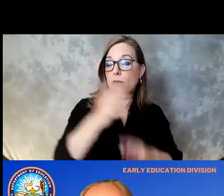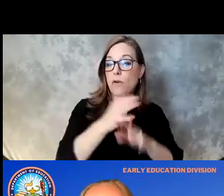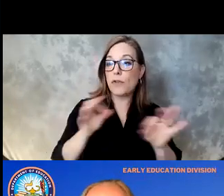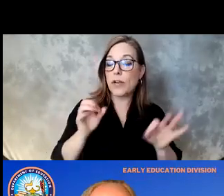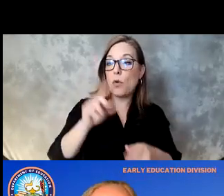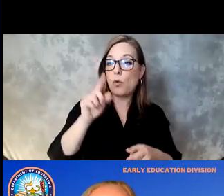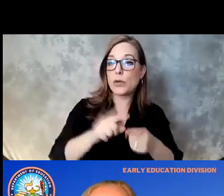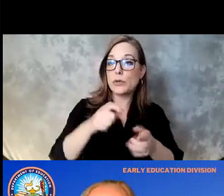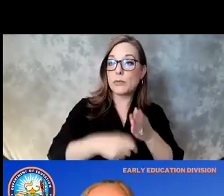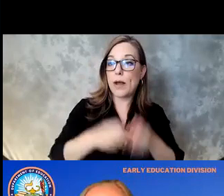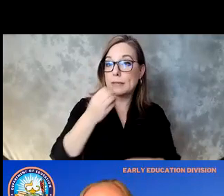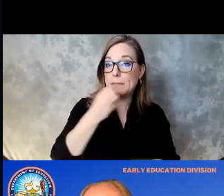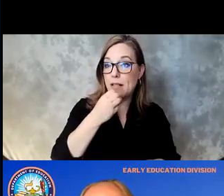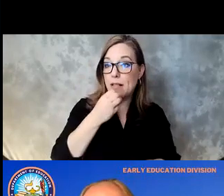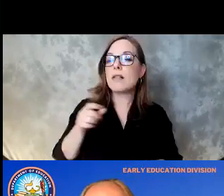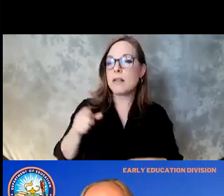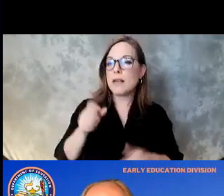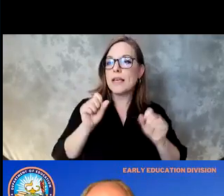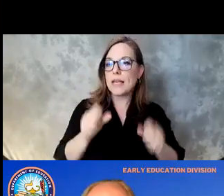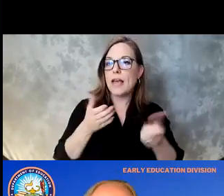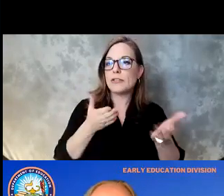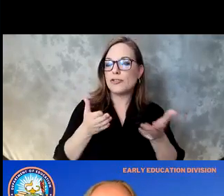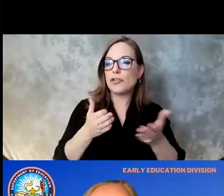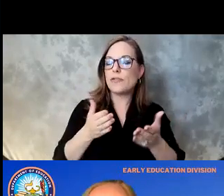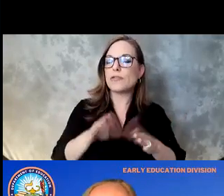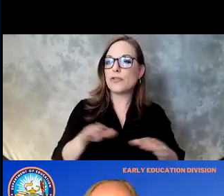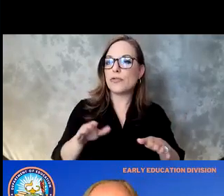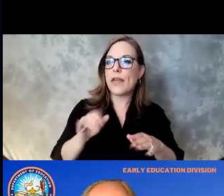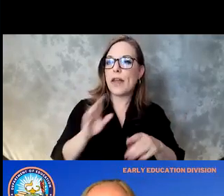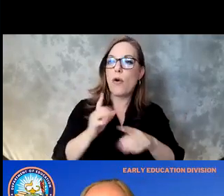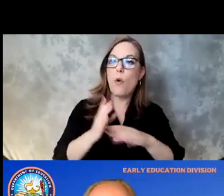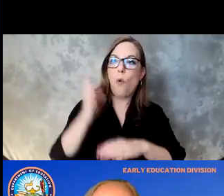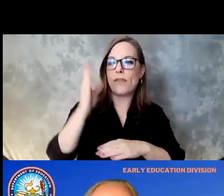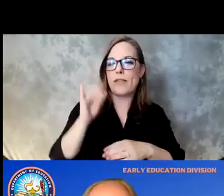Then children can be served that are over the income threshold as long as the children